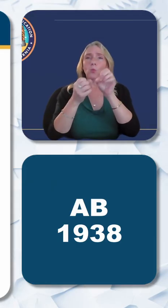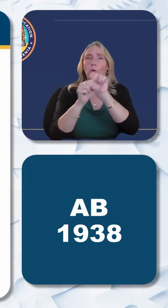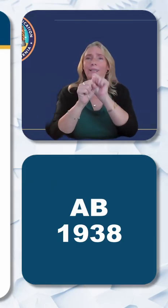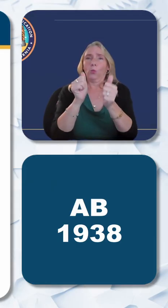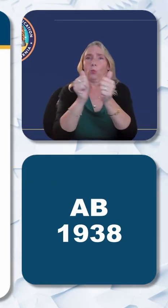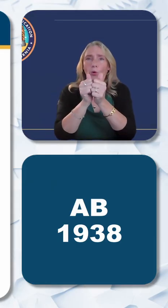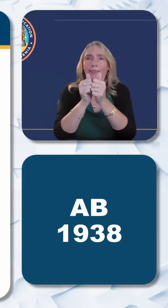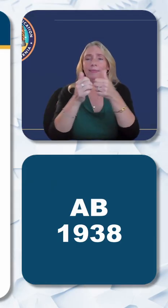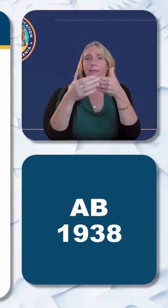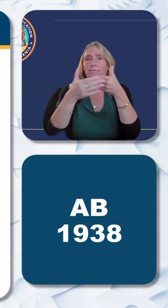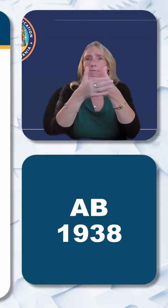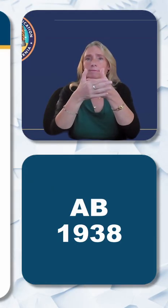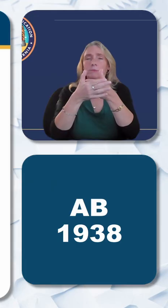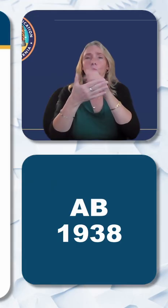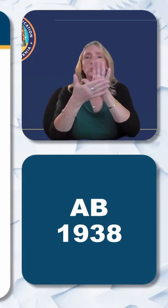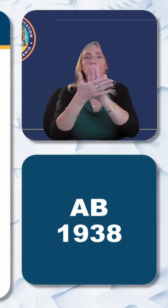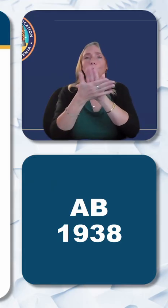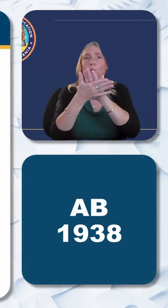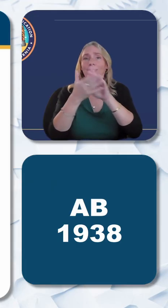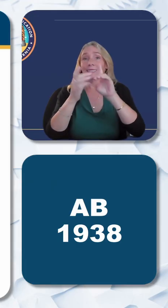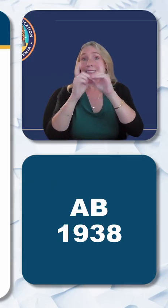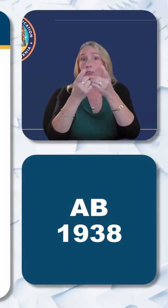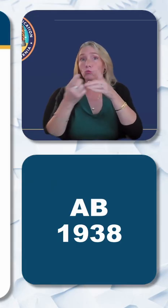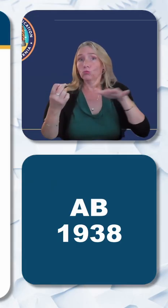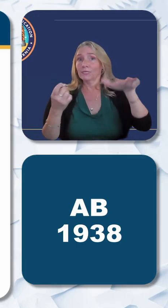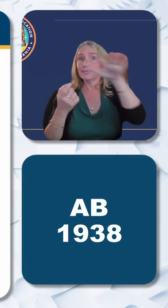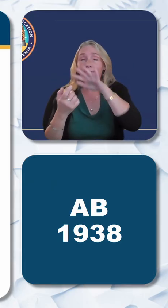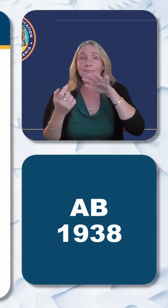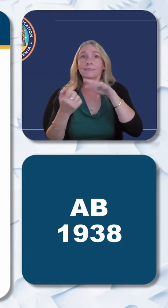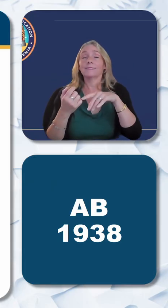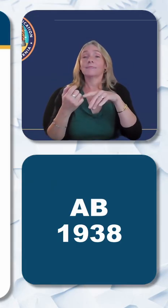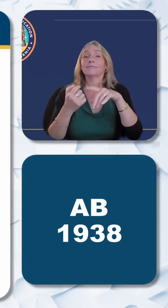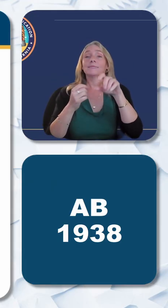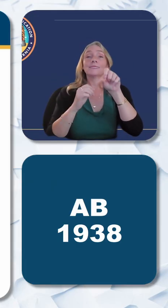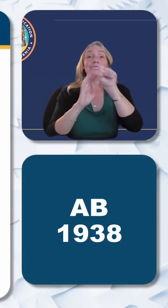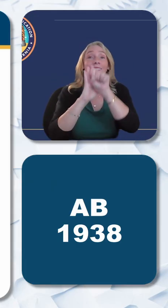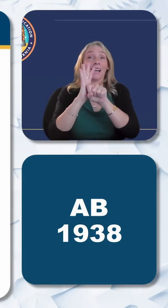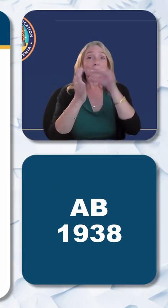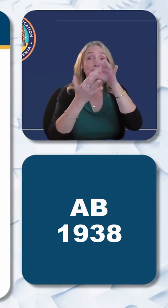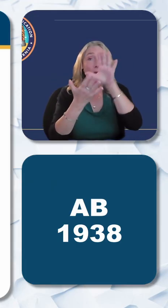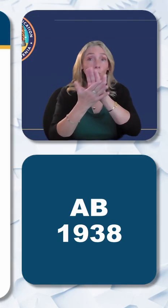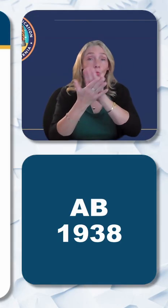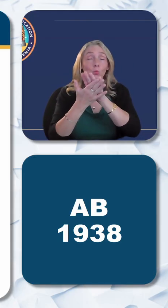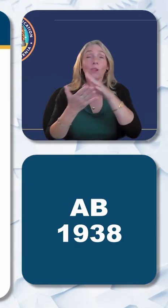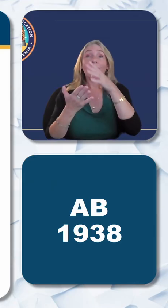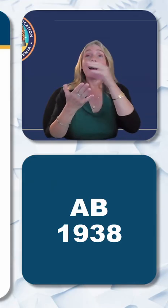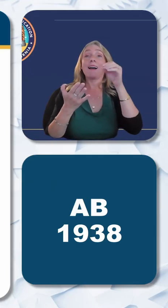as well as non-profit organizations that you work with closely in your neighboring districts?